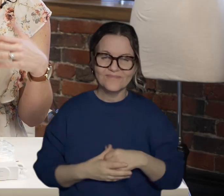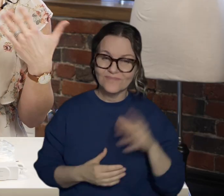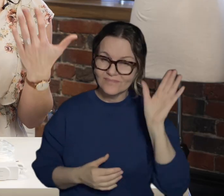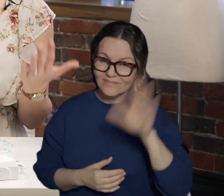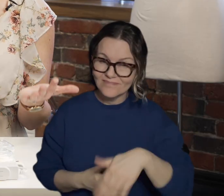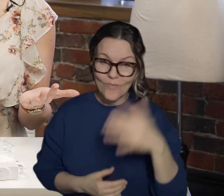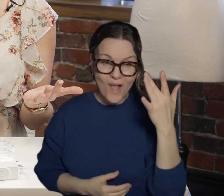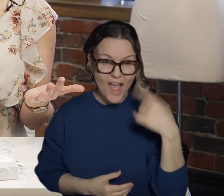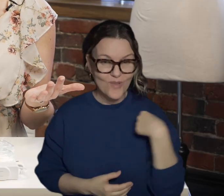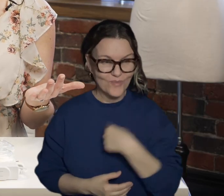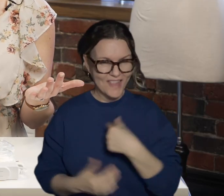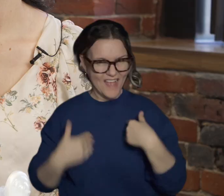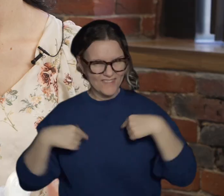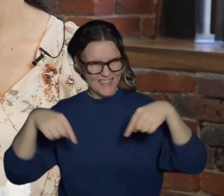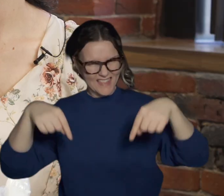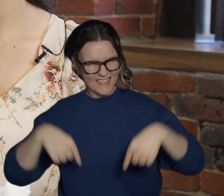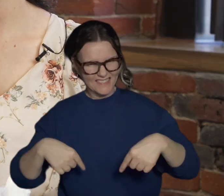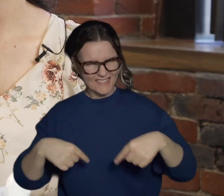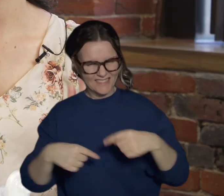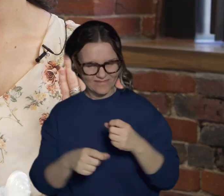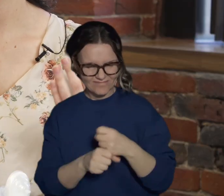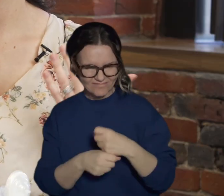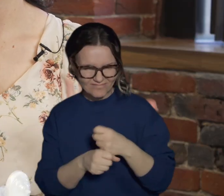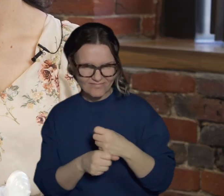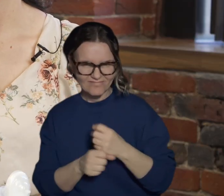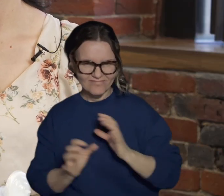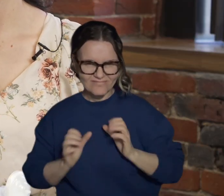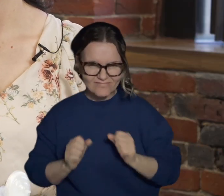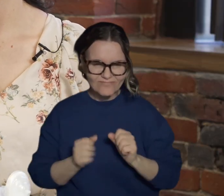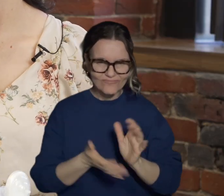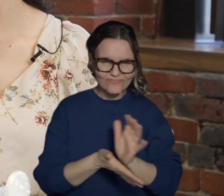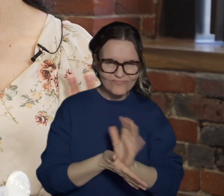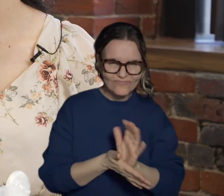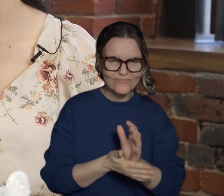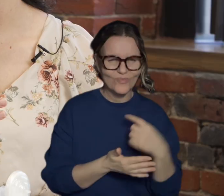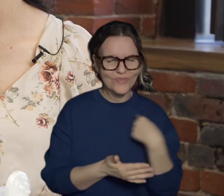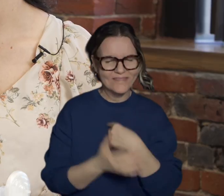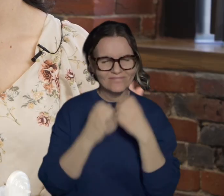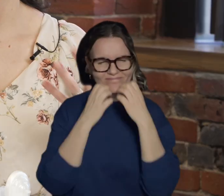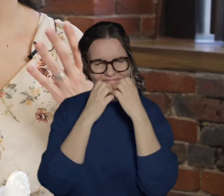and then they air dry the reason why we have this unboxing series and the reason why we have all